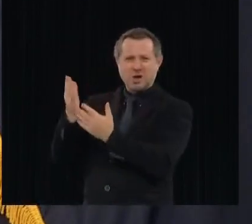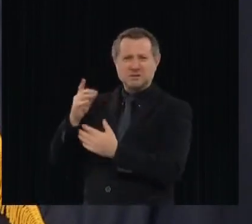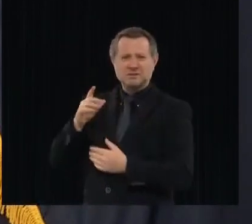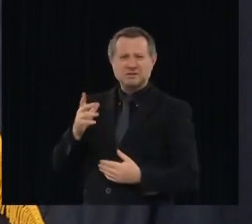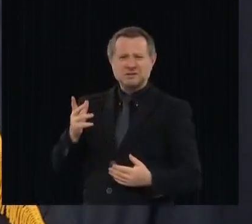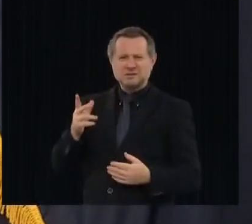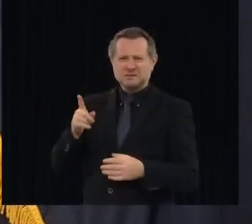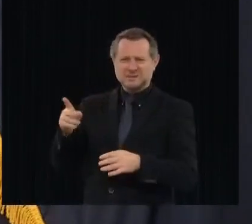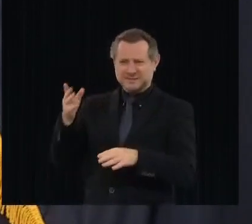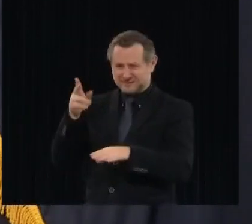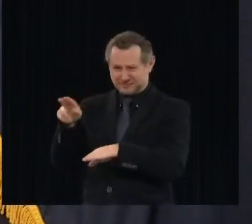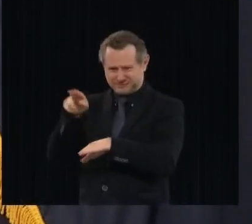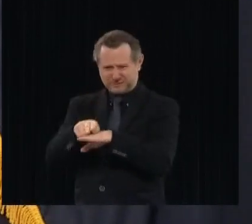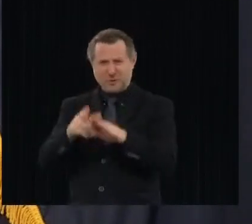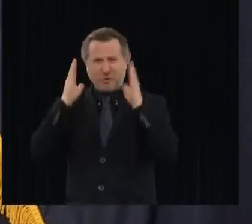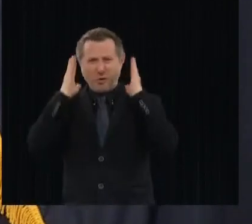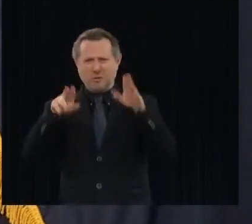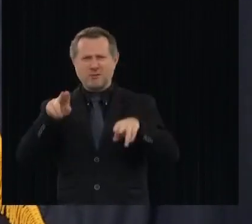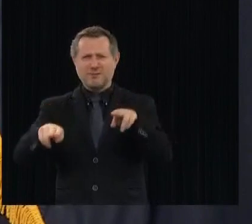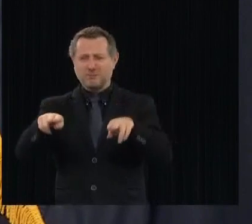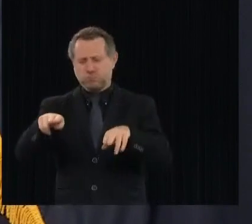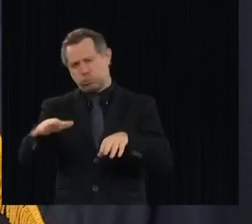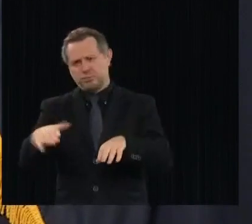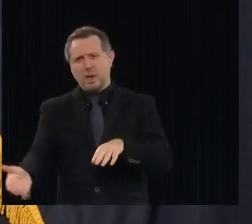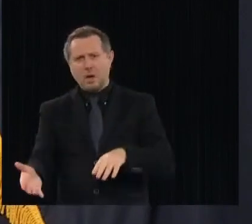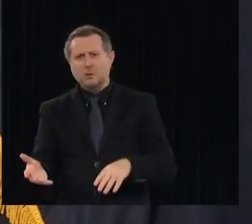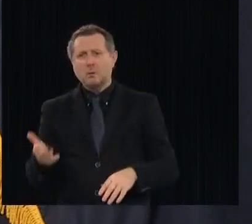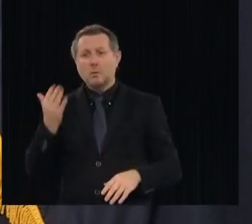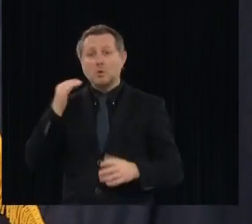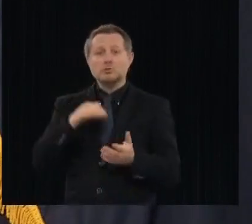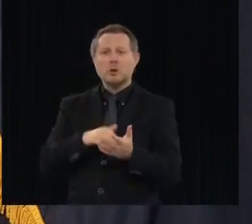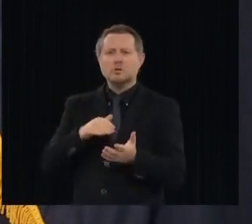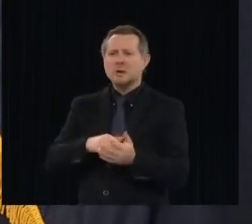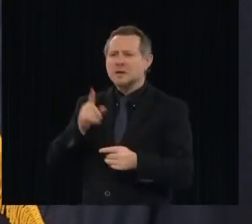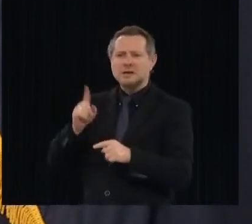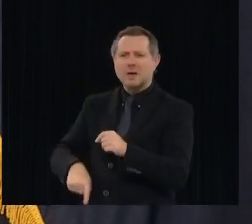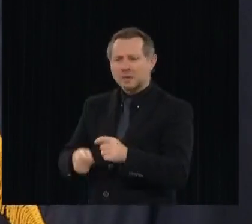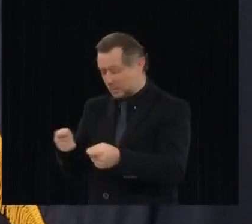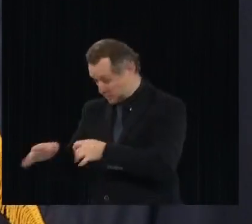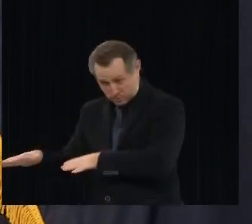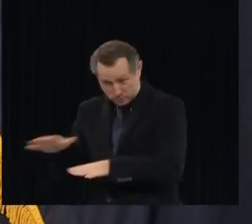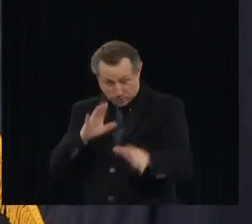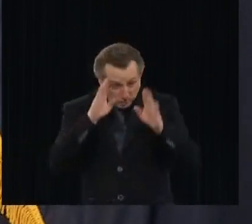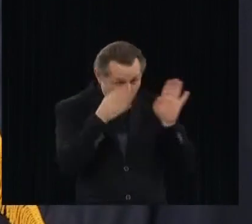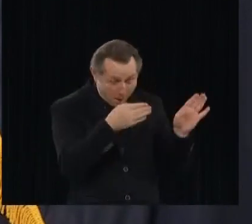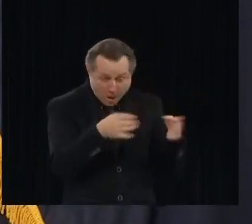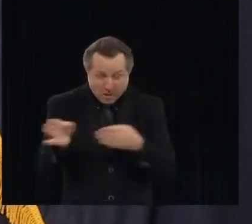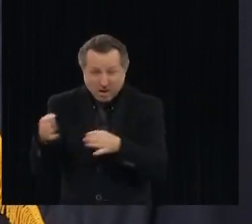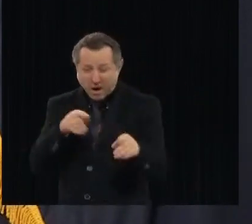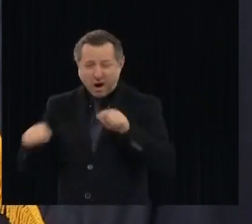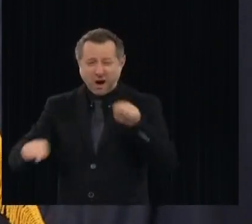THAT WAS ITALY, BY THE WAY. PEOPLE DIED IN HALLWAYS ON